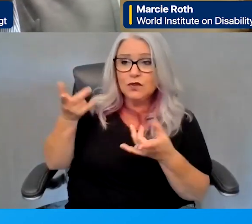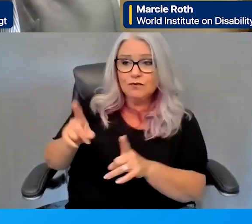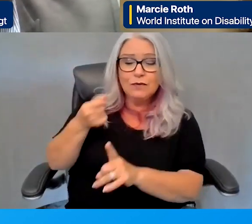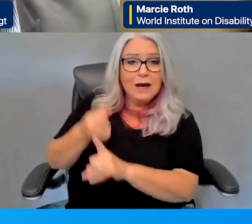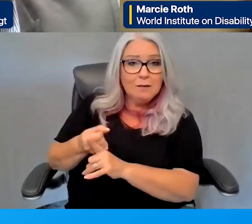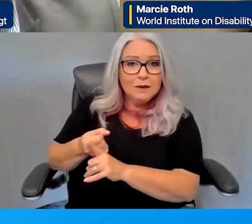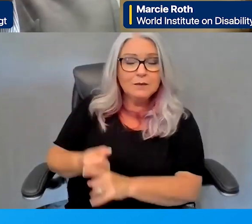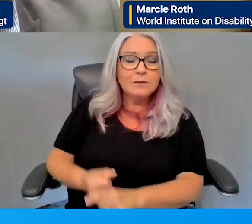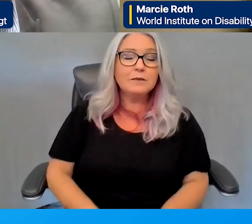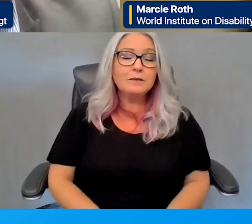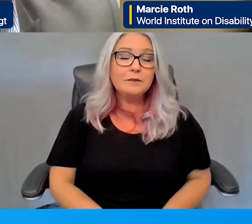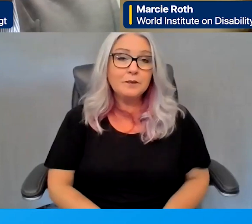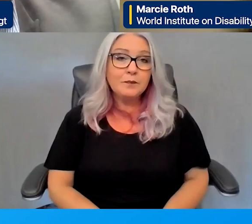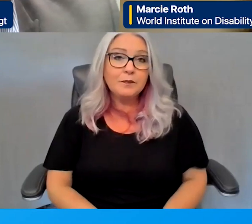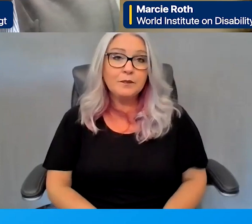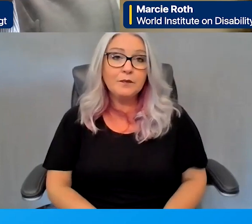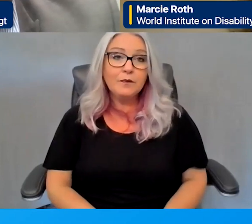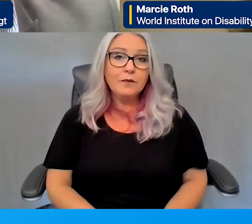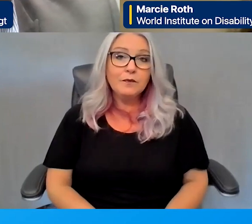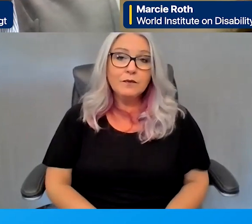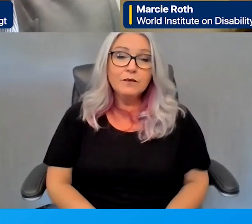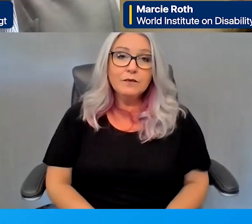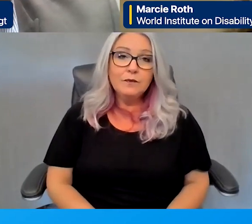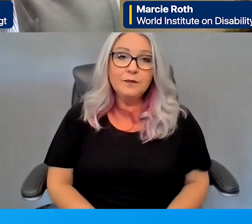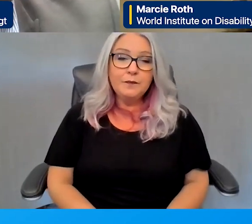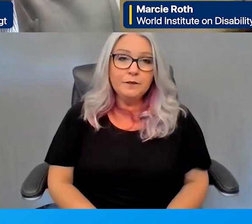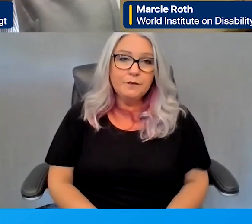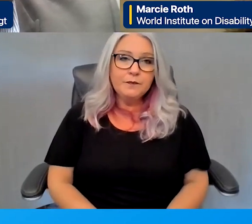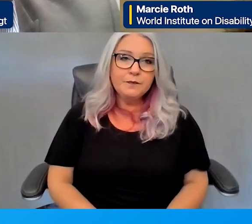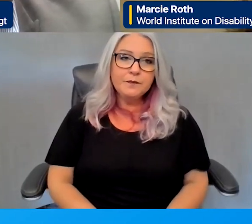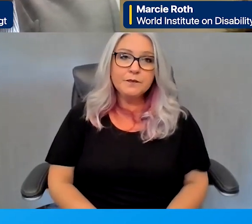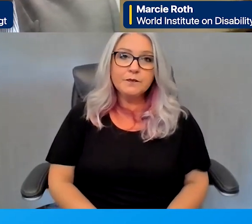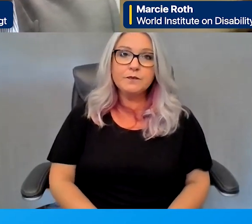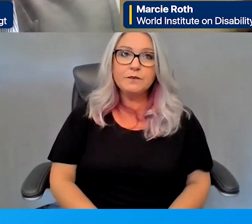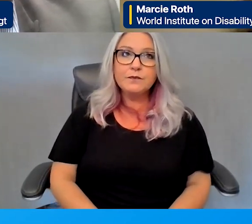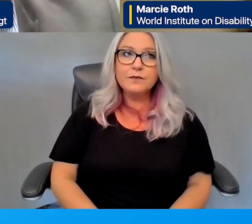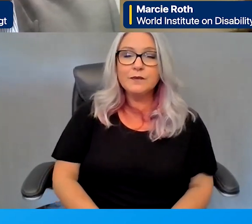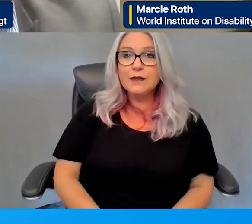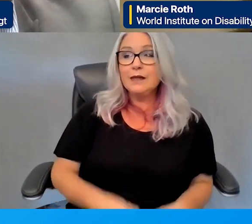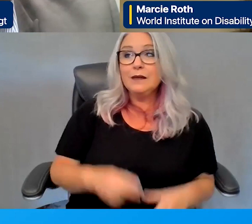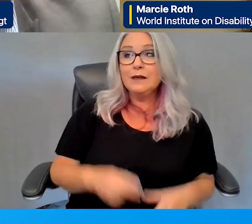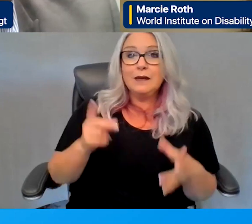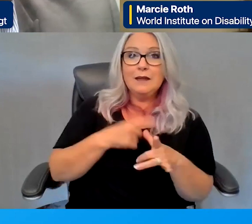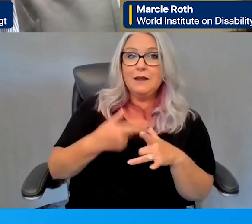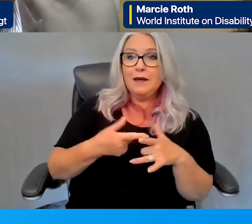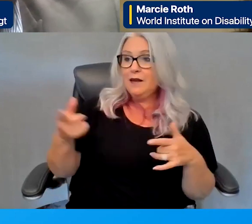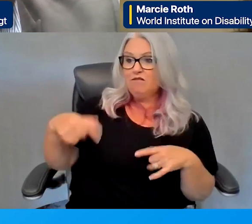And then we are always taught that we have a huge number of